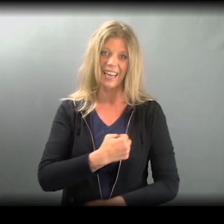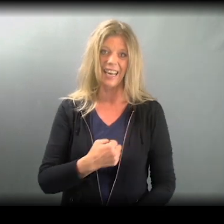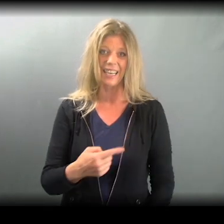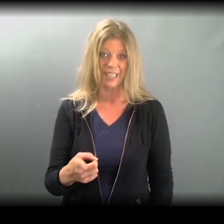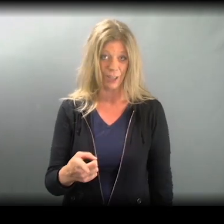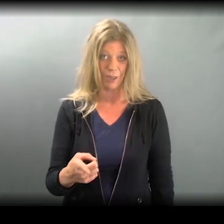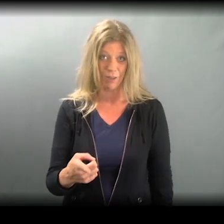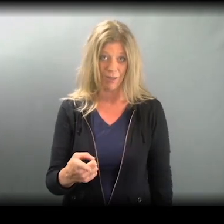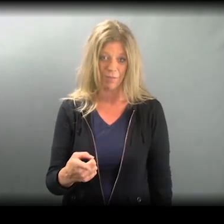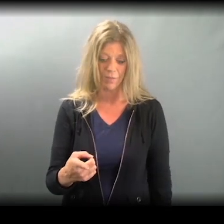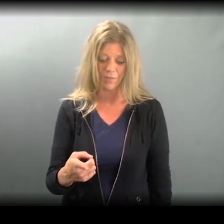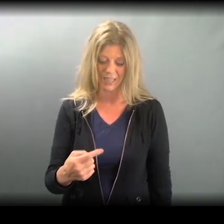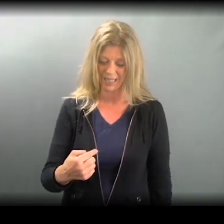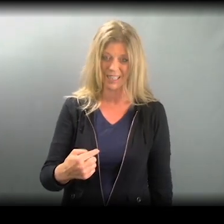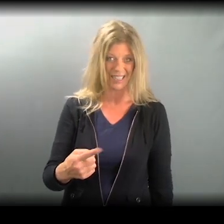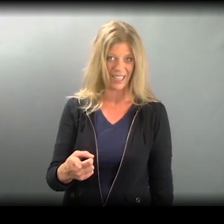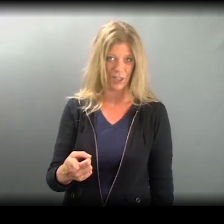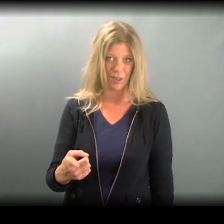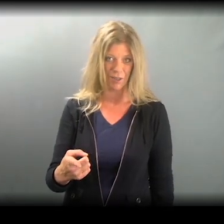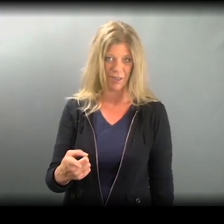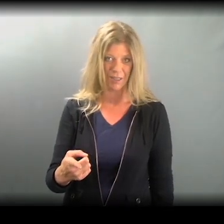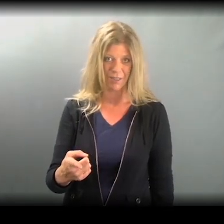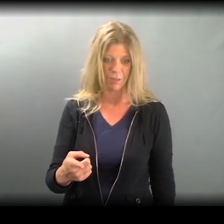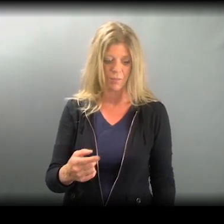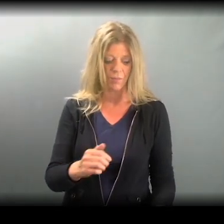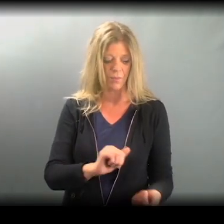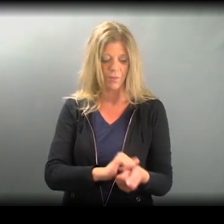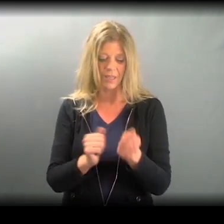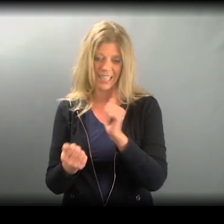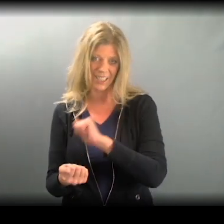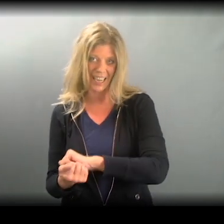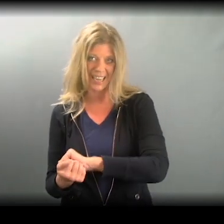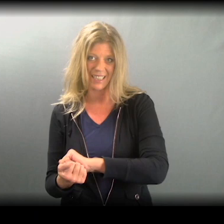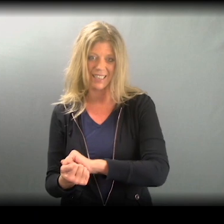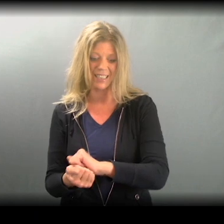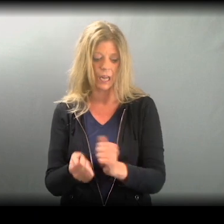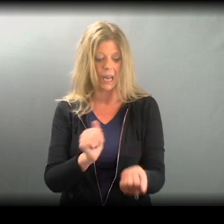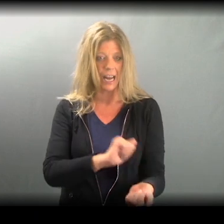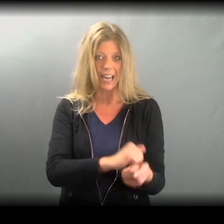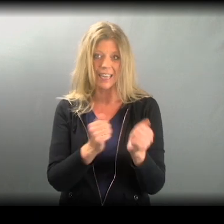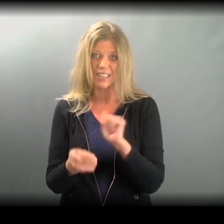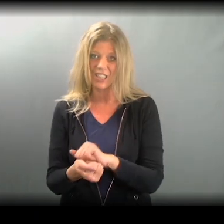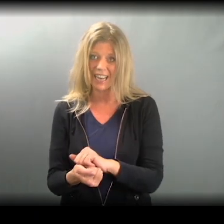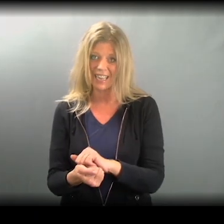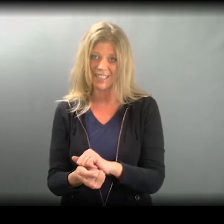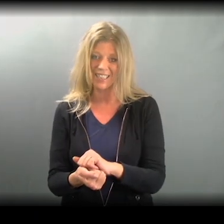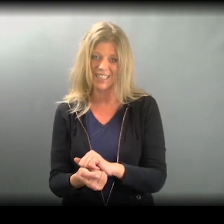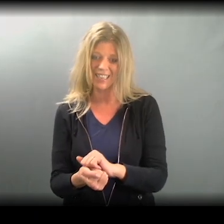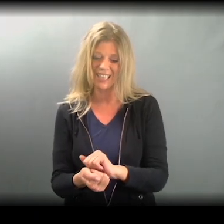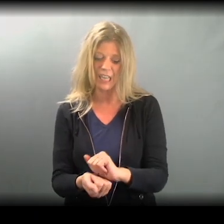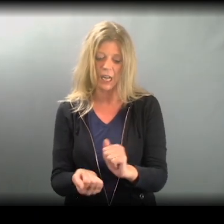TO CHANGE